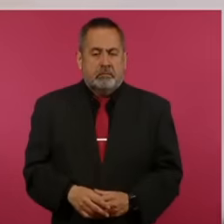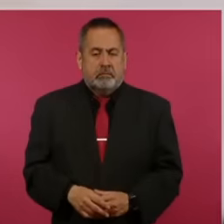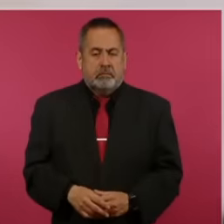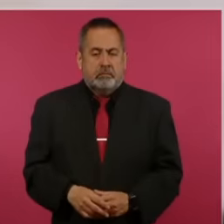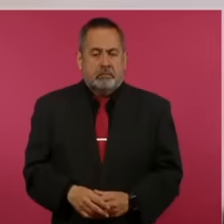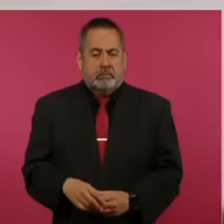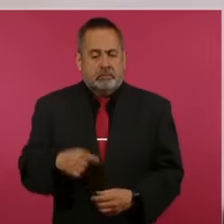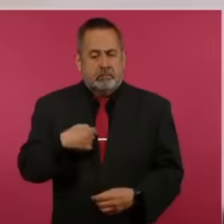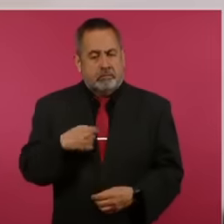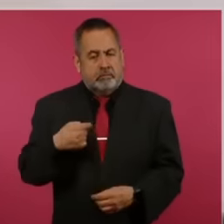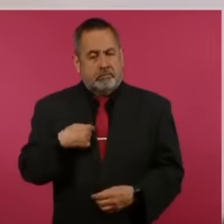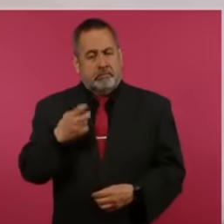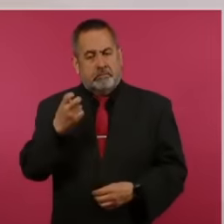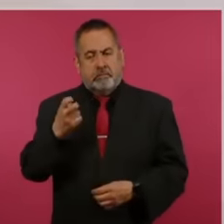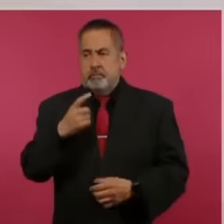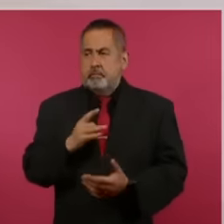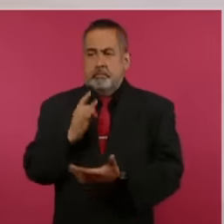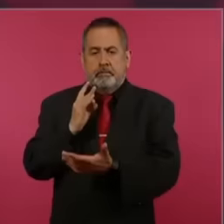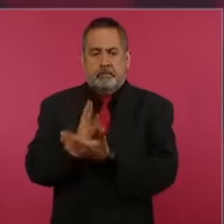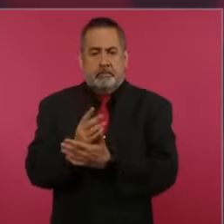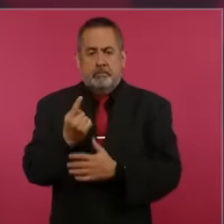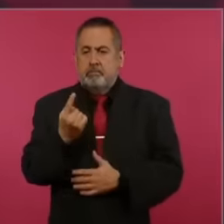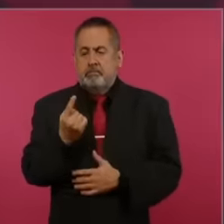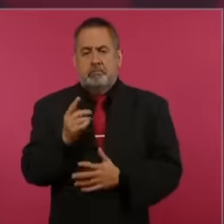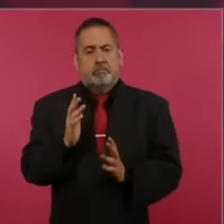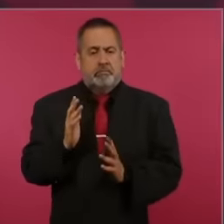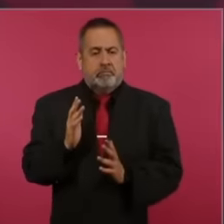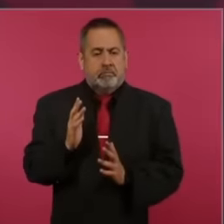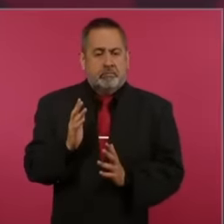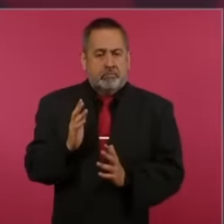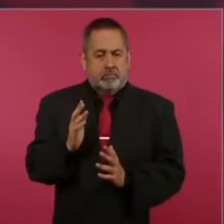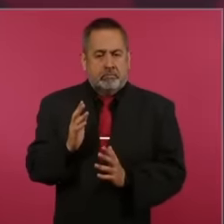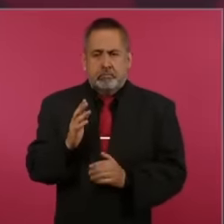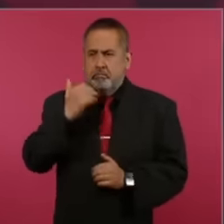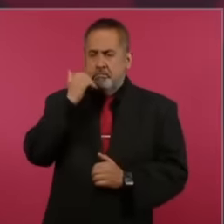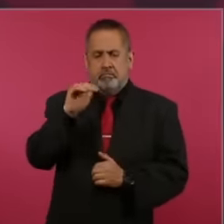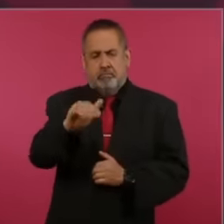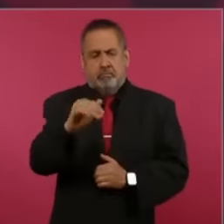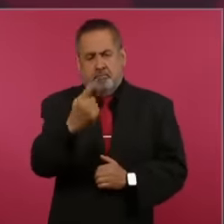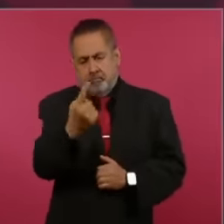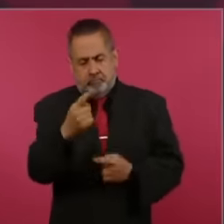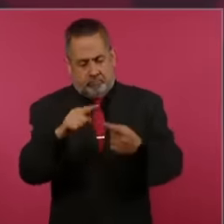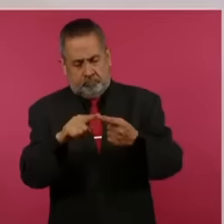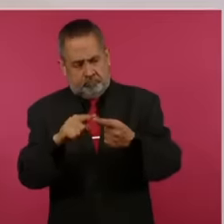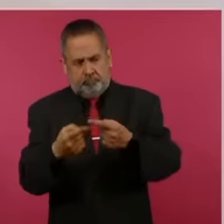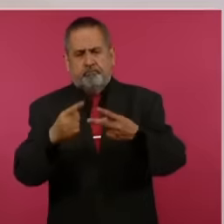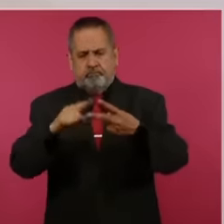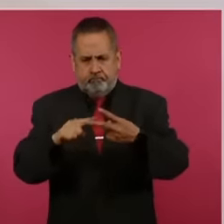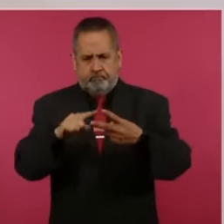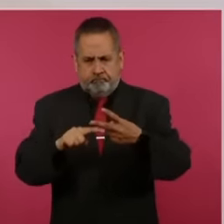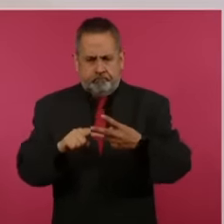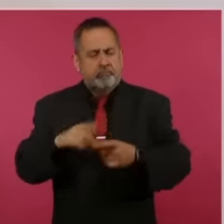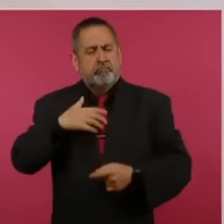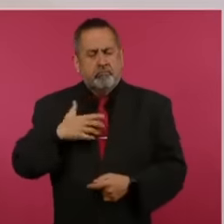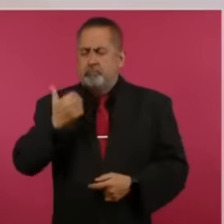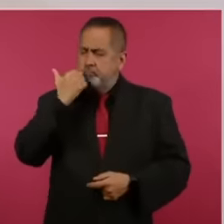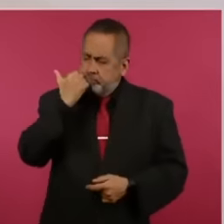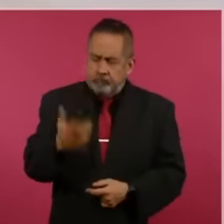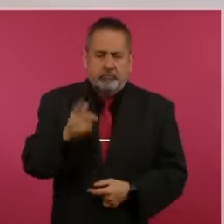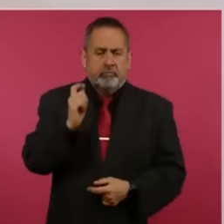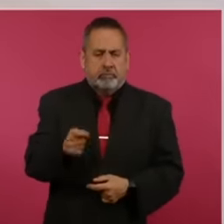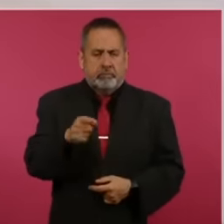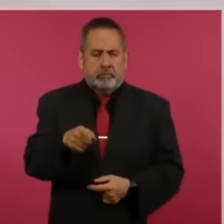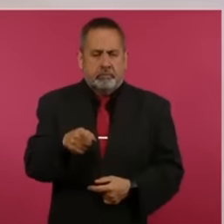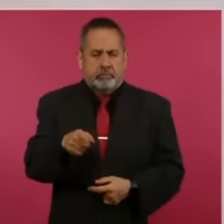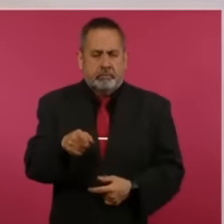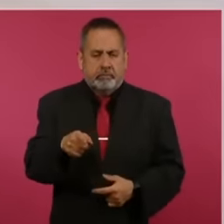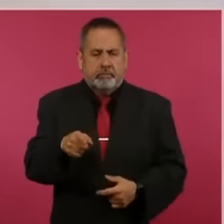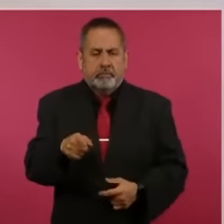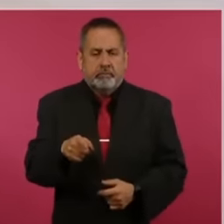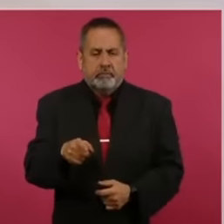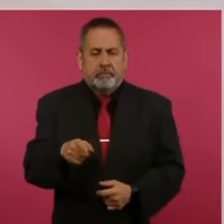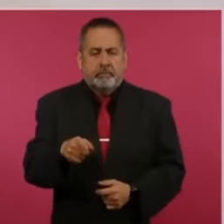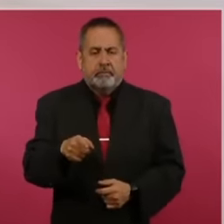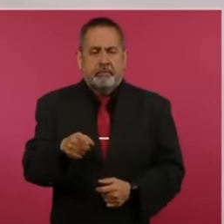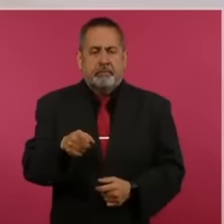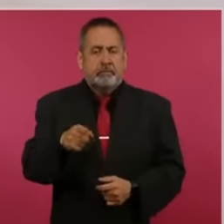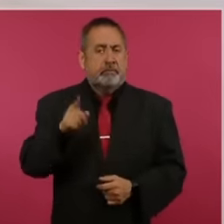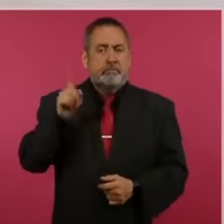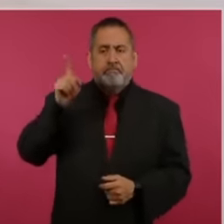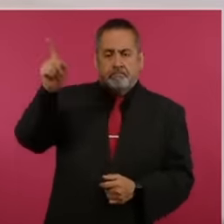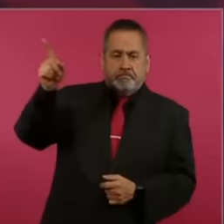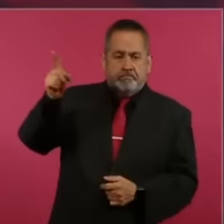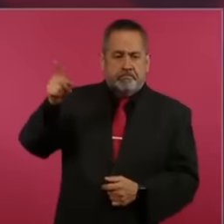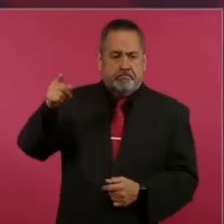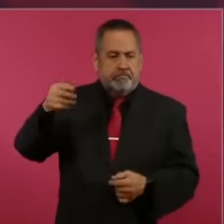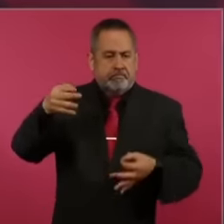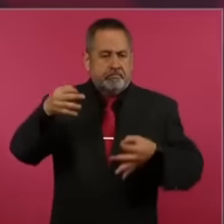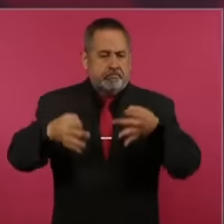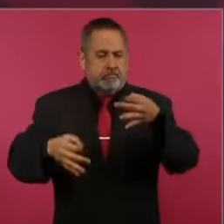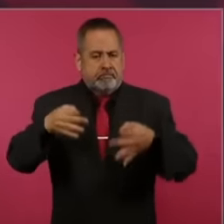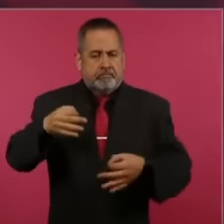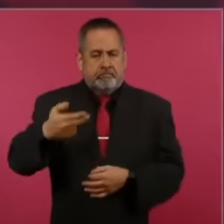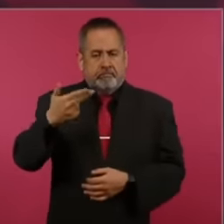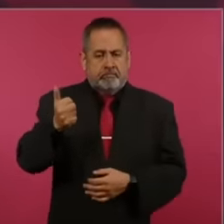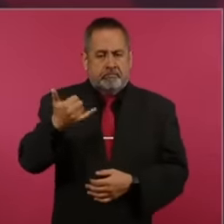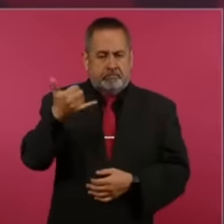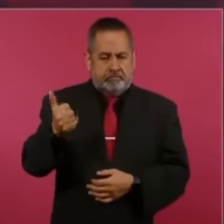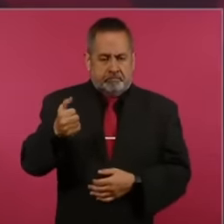only demand. What we want is for the International Court